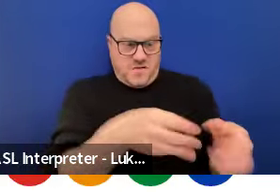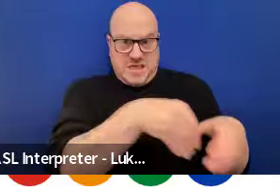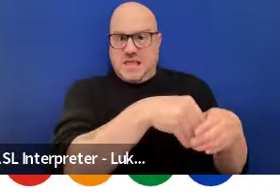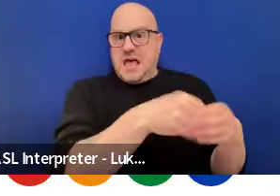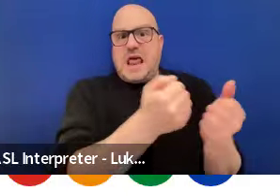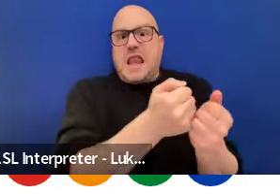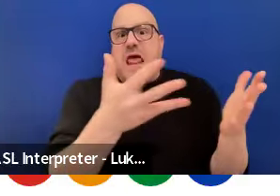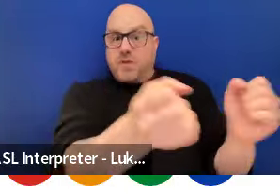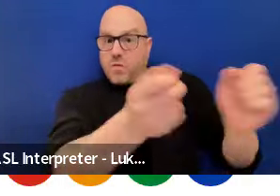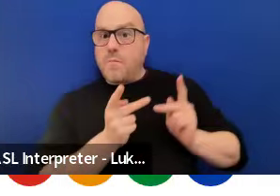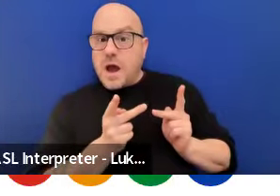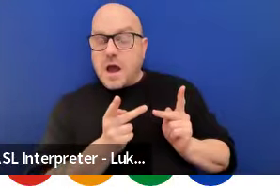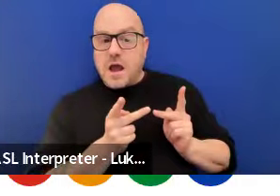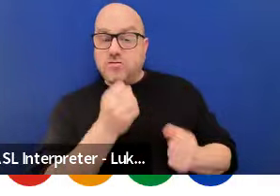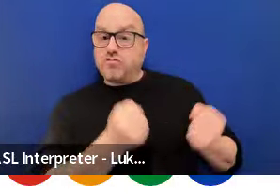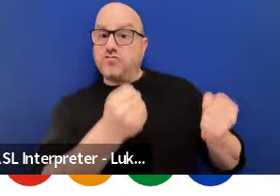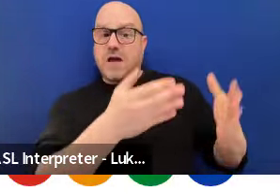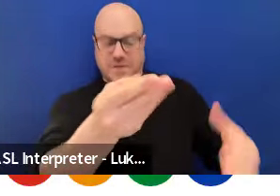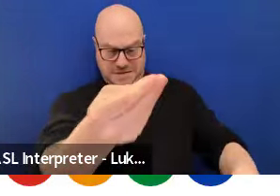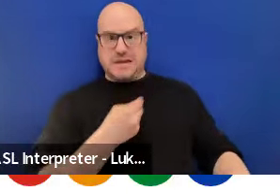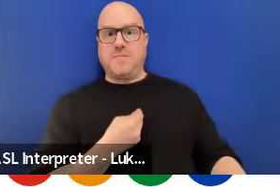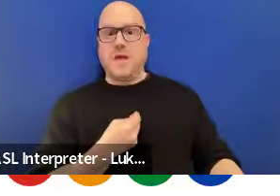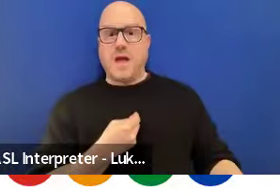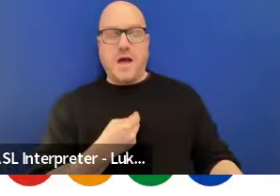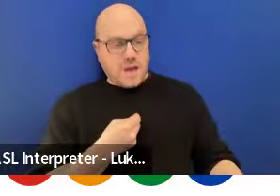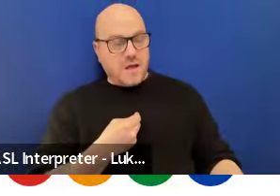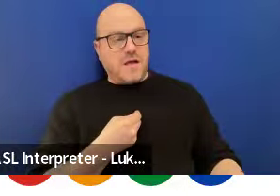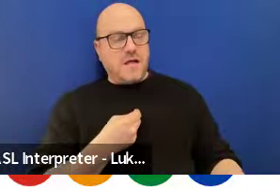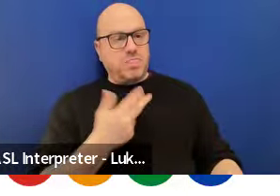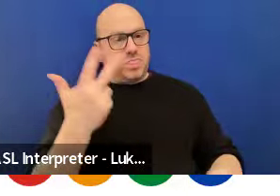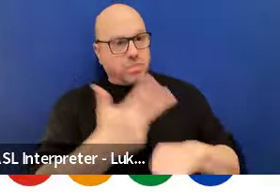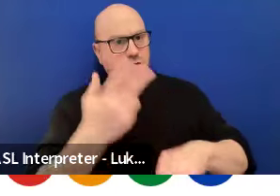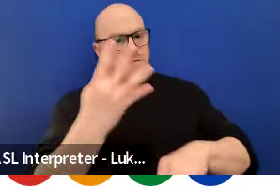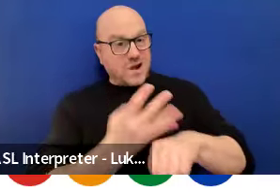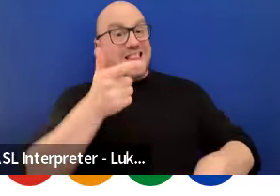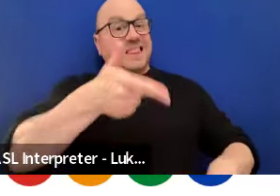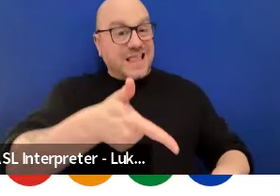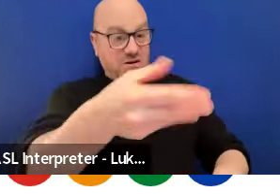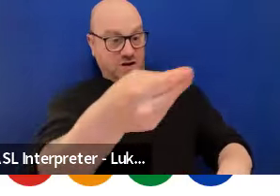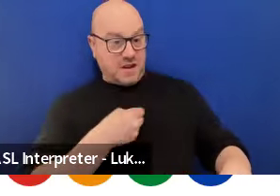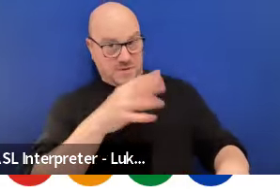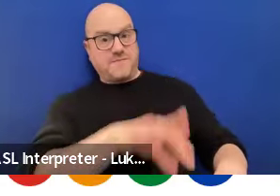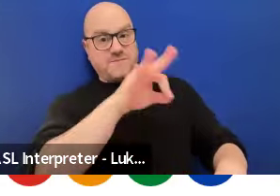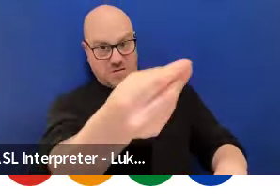BLUE CARD. AND EVERYTHING WAS RETURNED TO ME, A RIDE DRIVER BROUGHT IT BACK